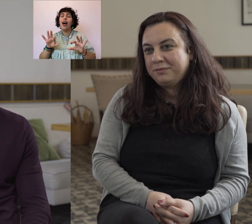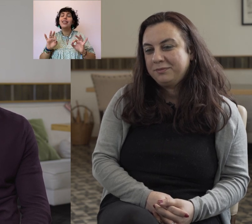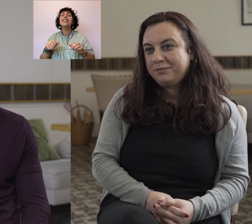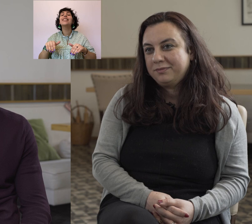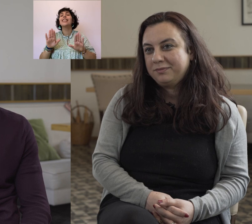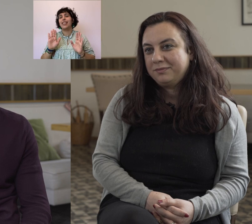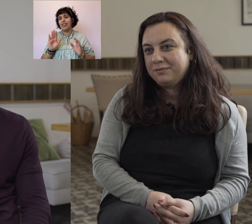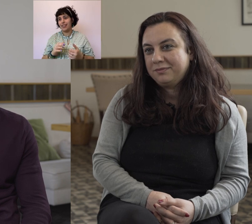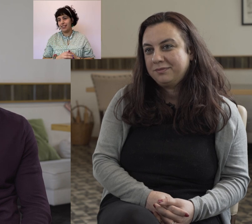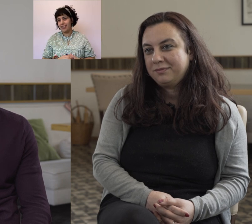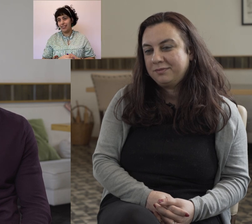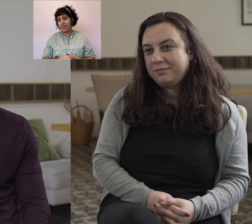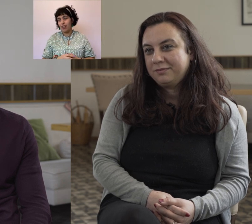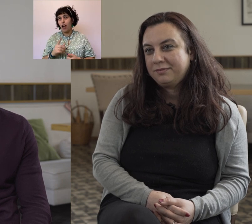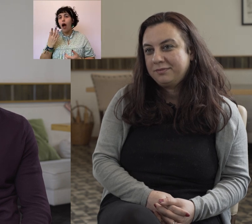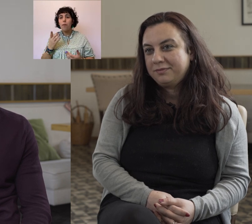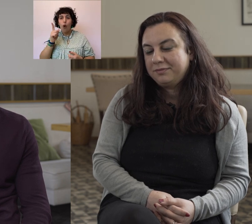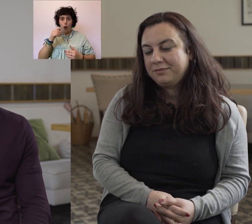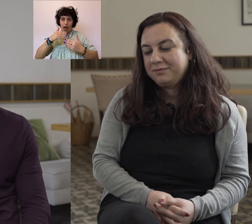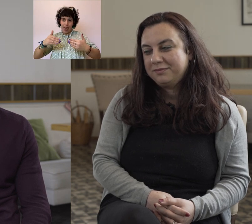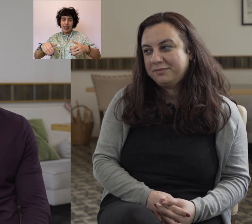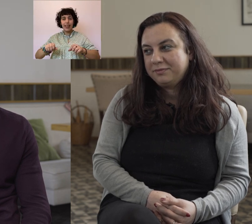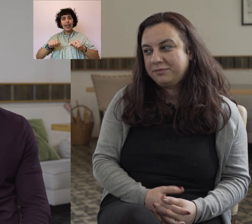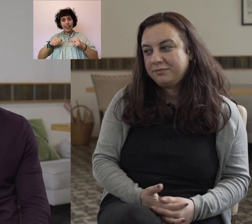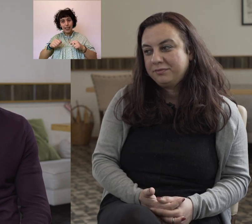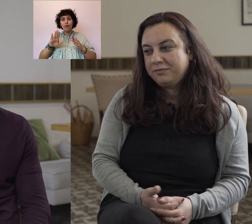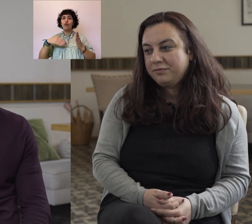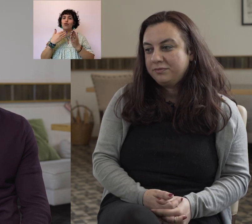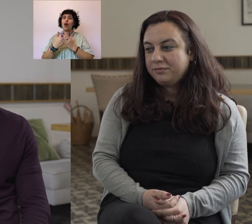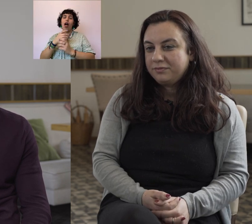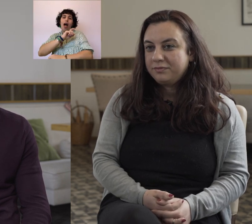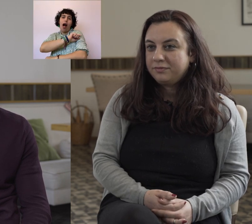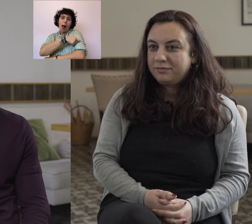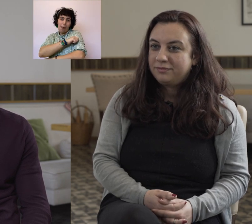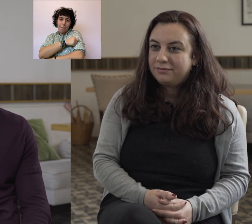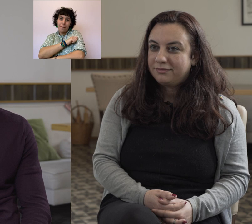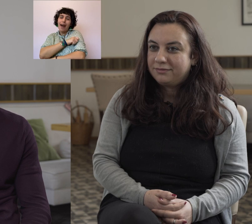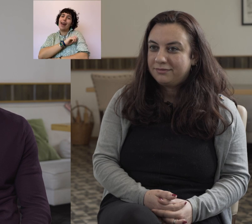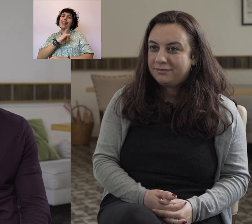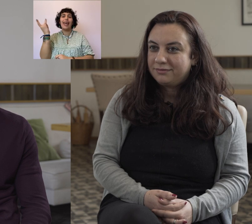Of course, there are levels that I cannot do.